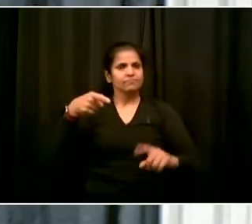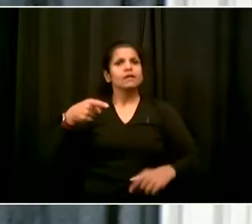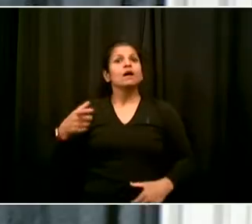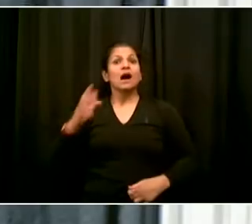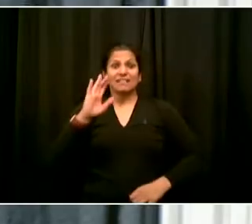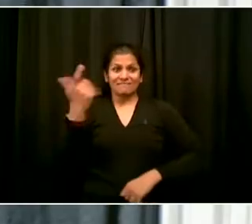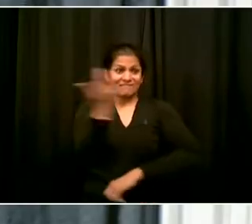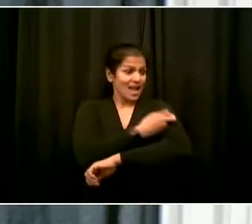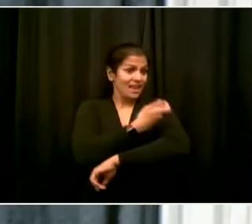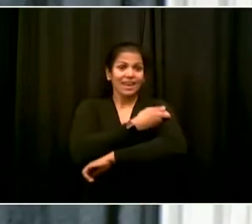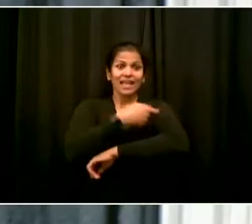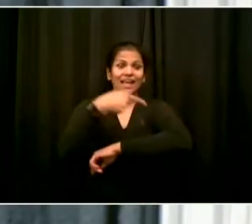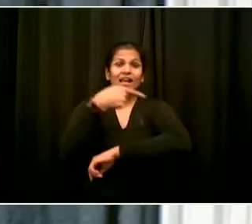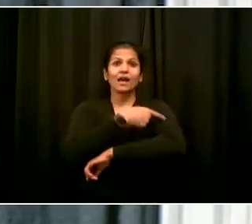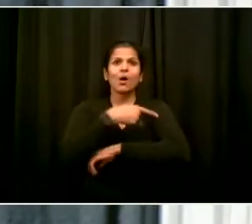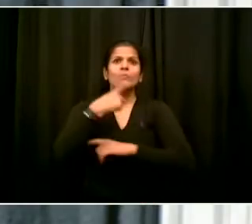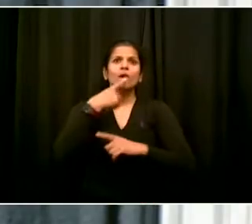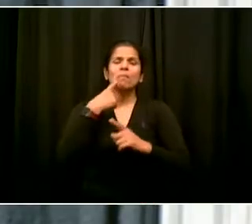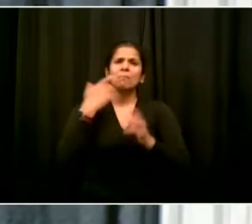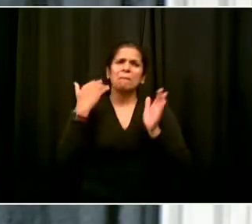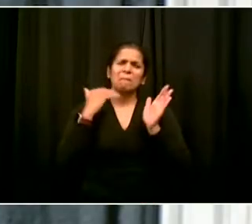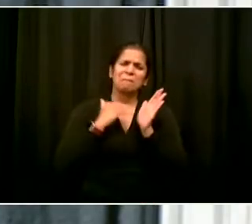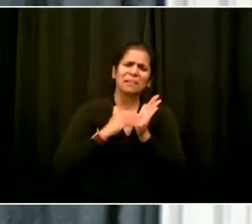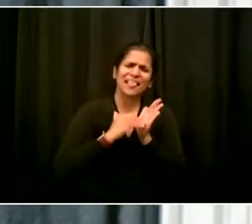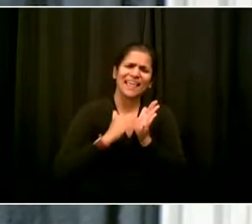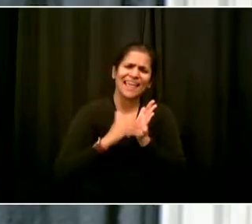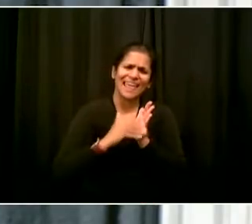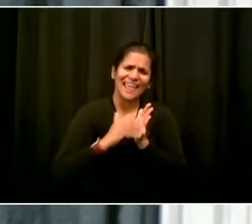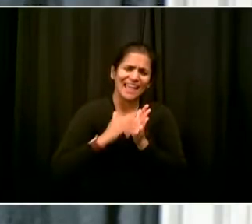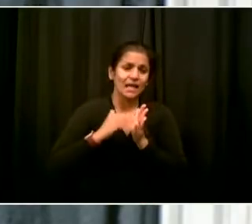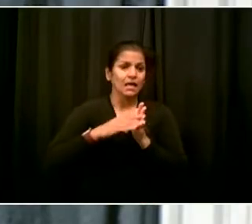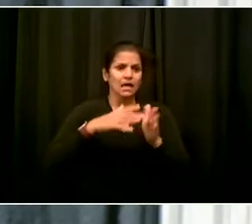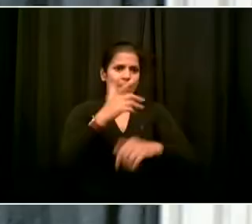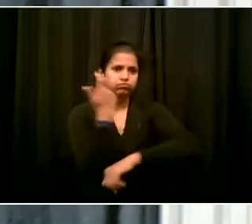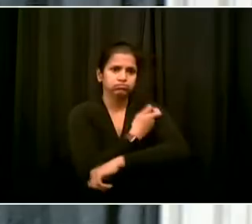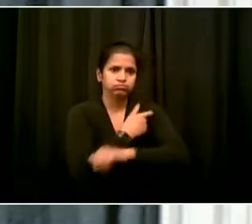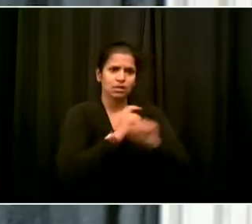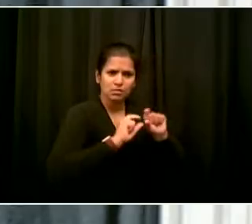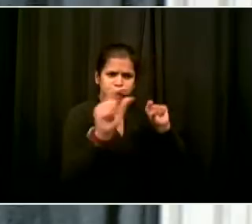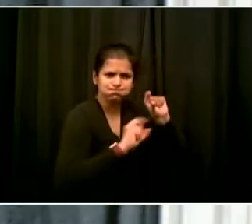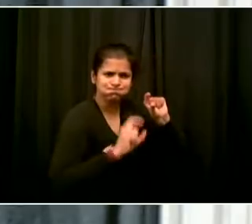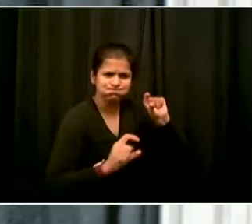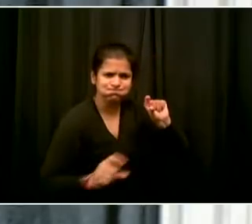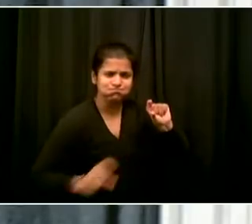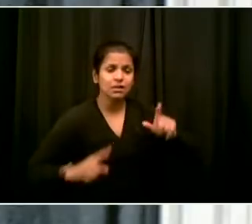SMALL PLANS. WE THINK BIG, AND WE PLLAN BIG. THE EFFORT TO VACCINATE MILLIONS